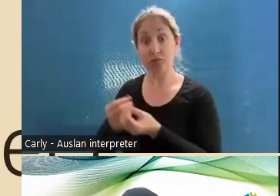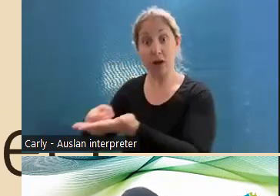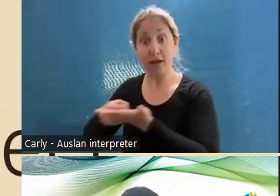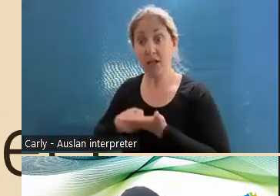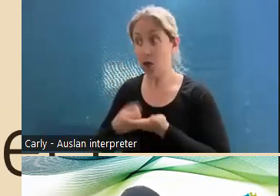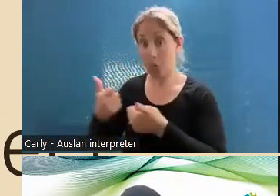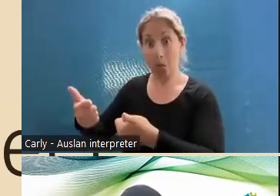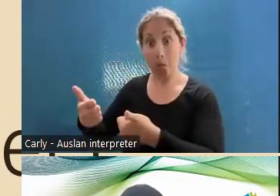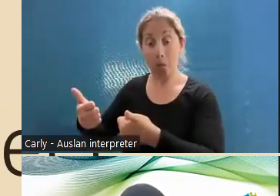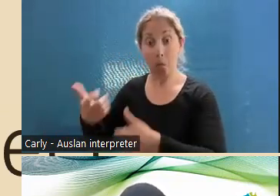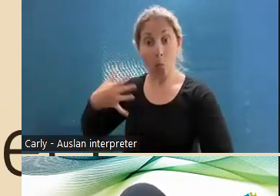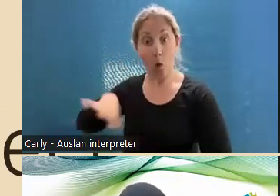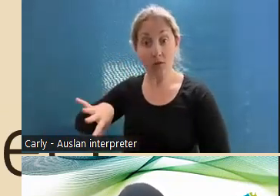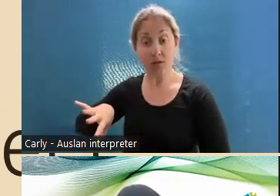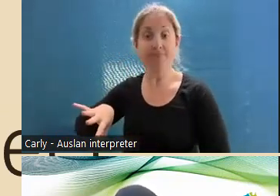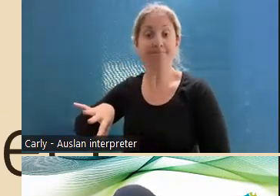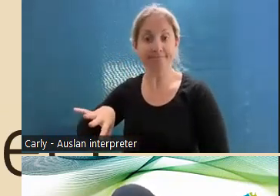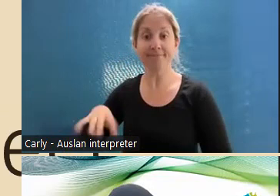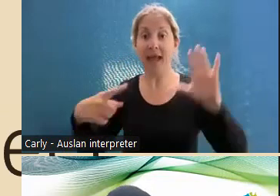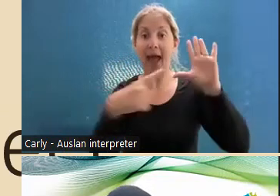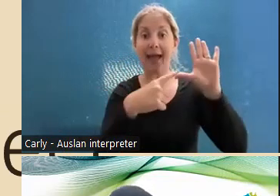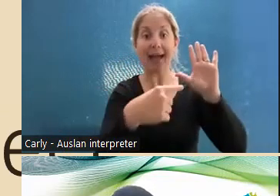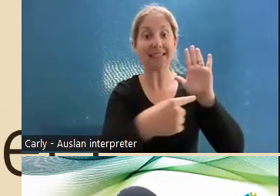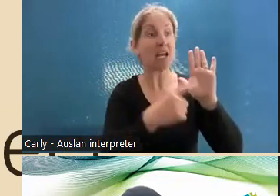AAT matter will resolve.